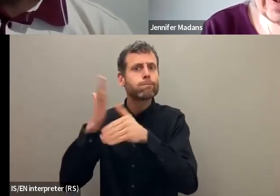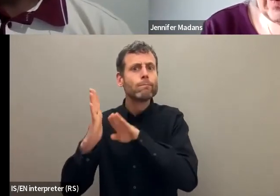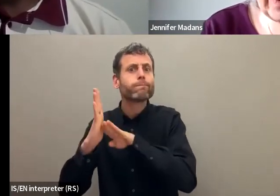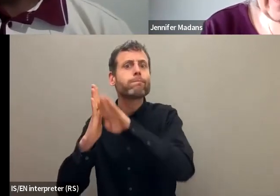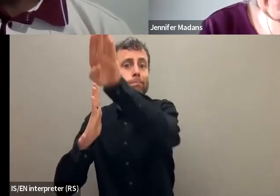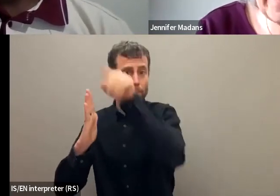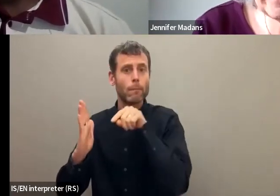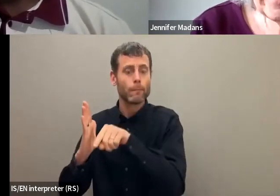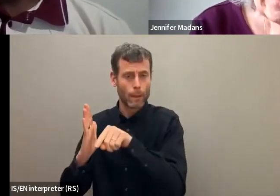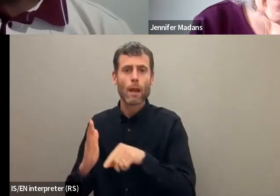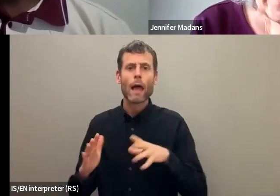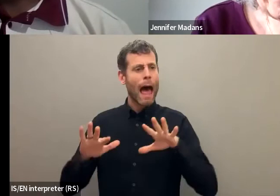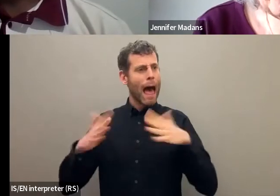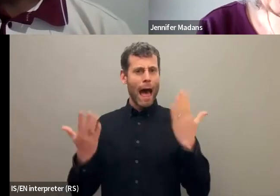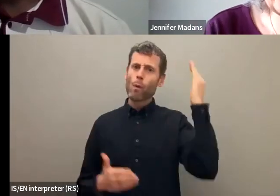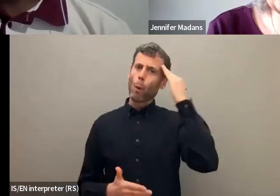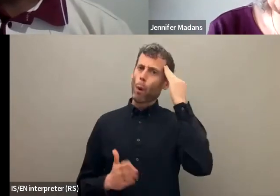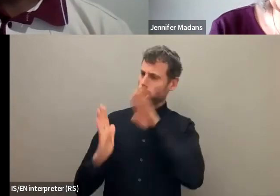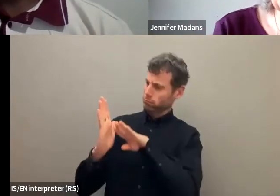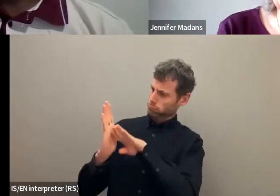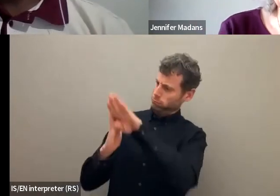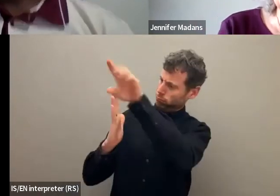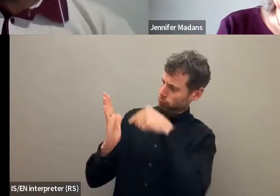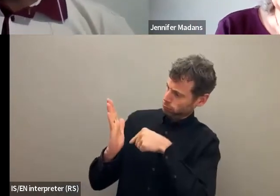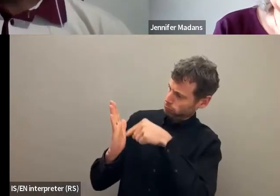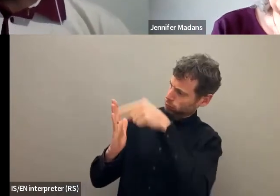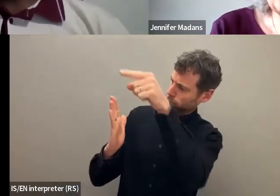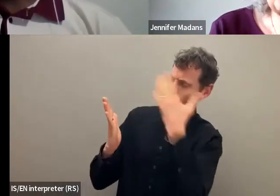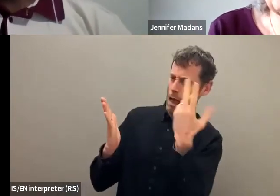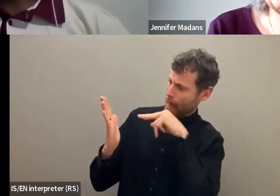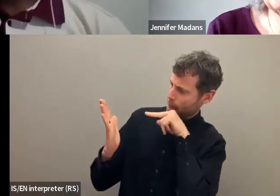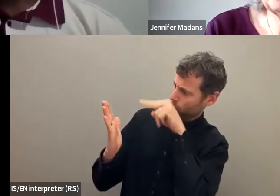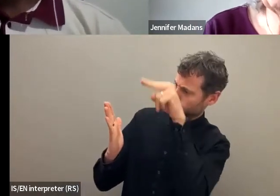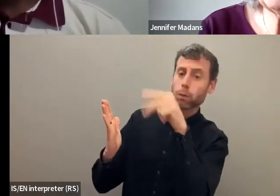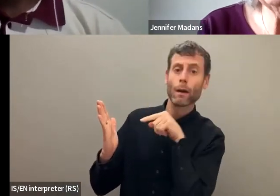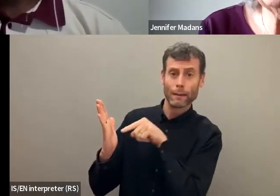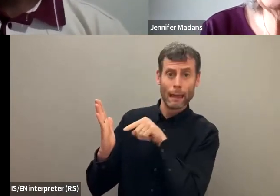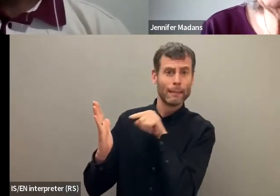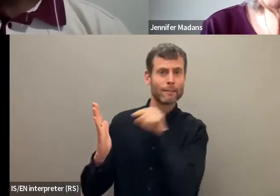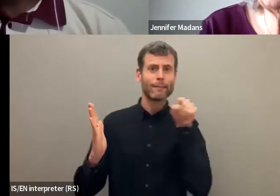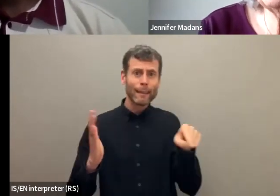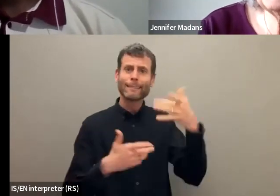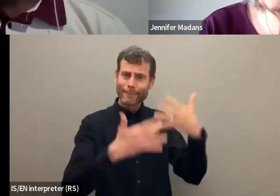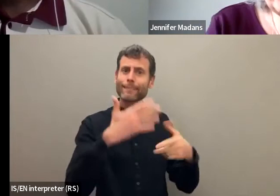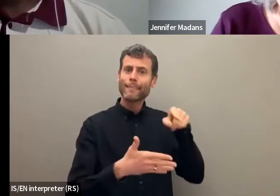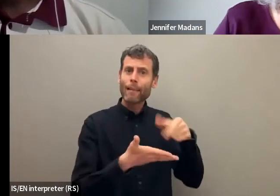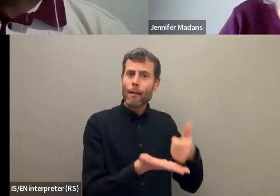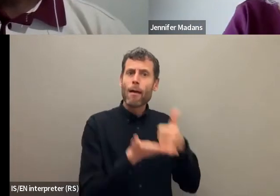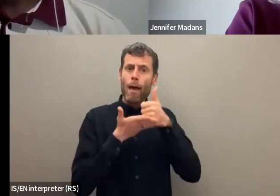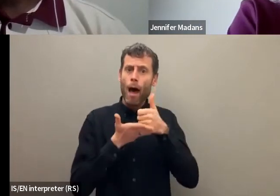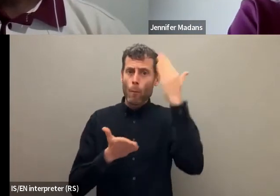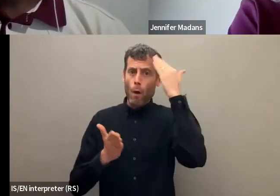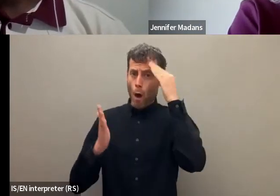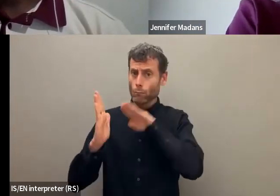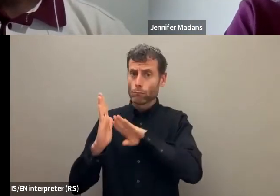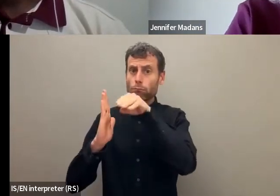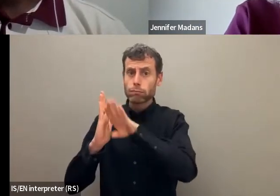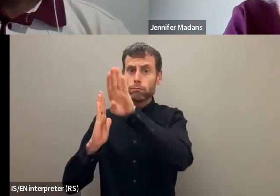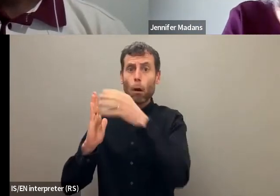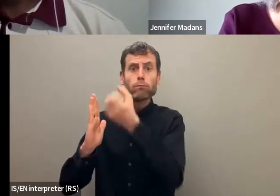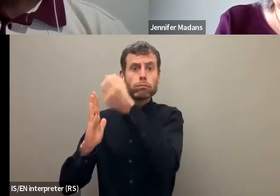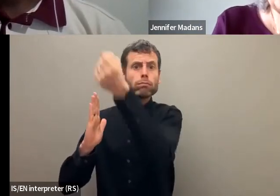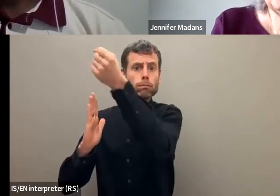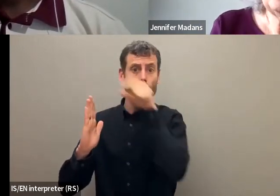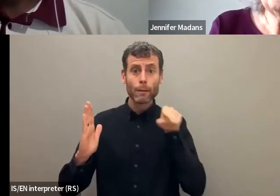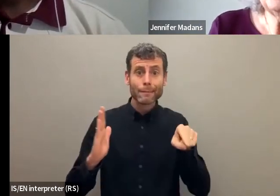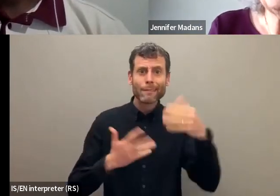Jennifer Madans: In some ideas about how we might close them, there is no doubt that is significant progress has been made in the development and implementation some tested data collection tools.